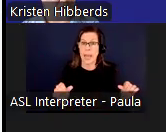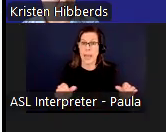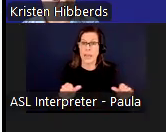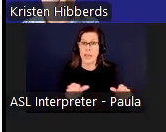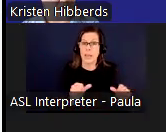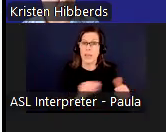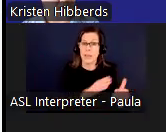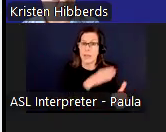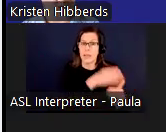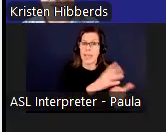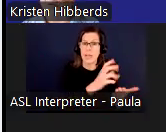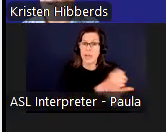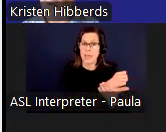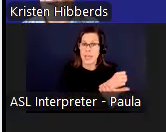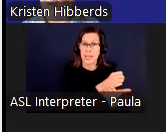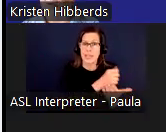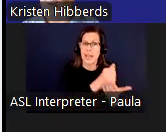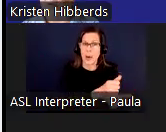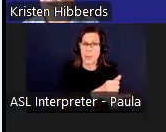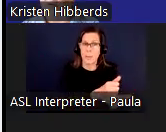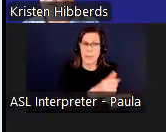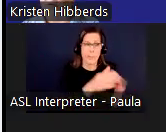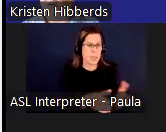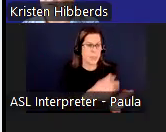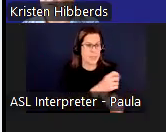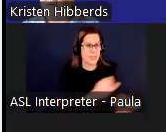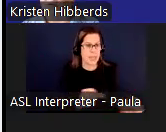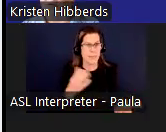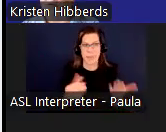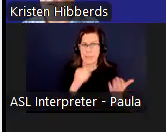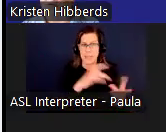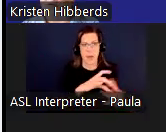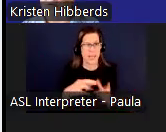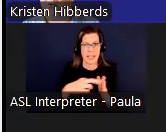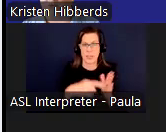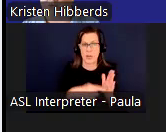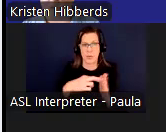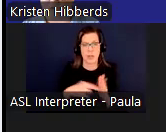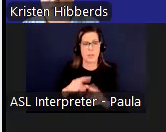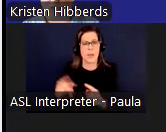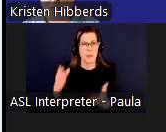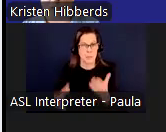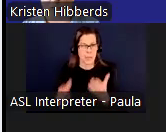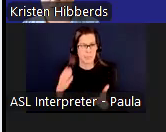I know that may, may or may not have to do with your rules, but I might. I think it may be a consideration for internal policy.